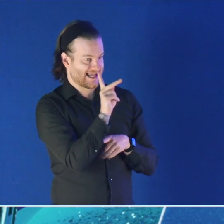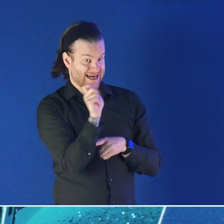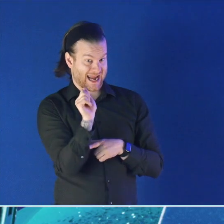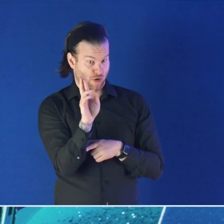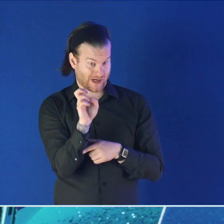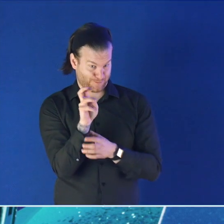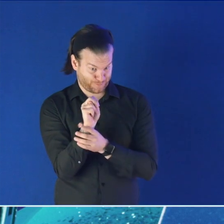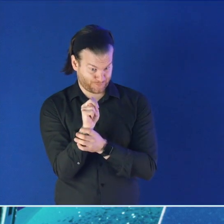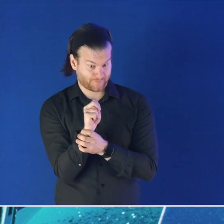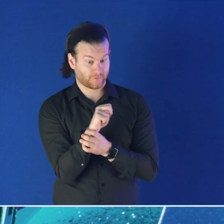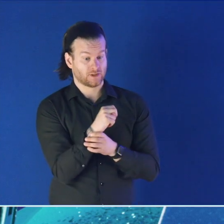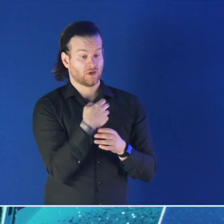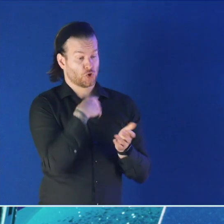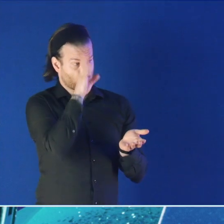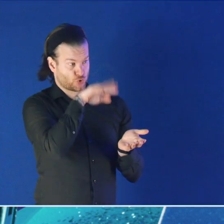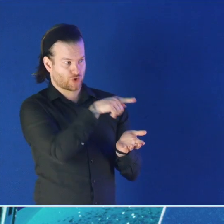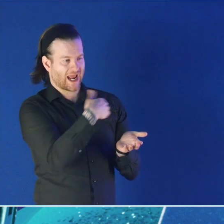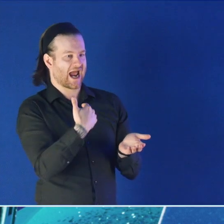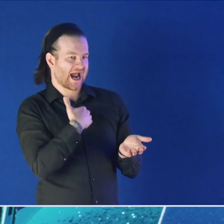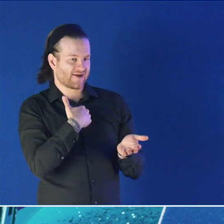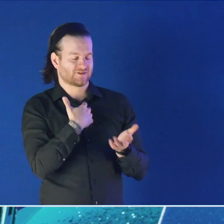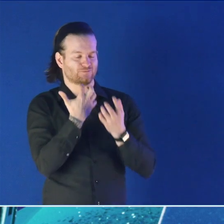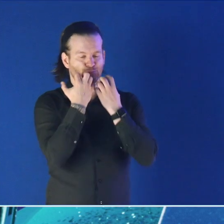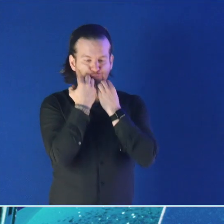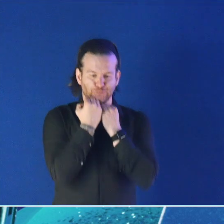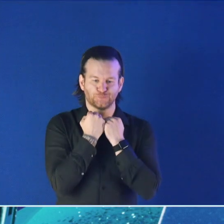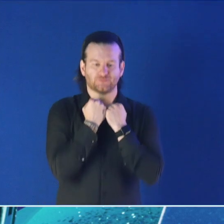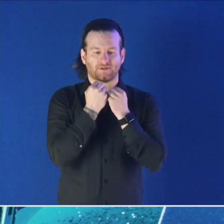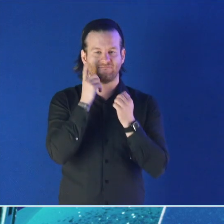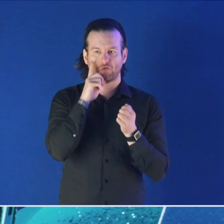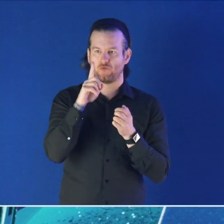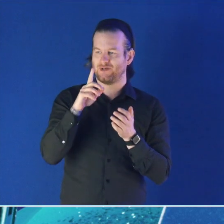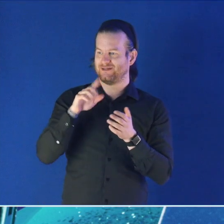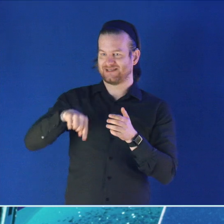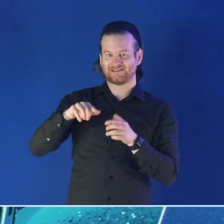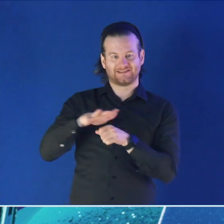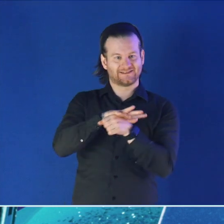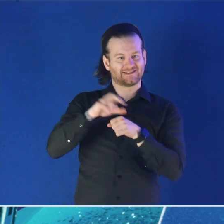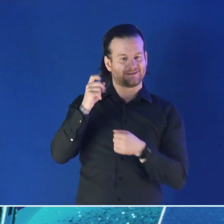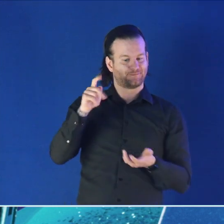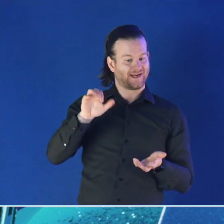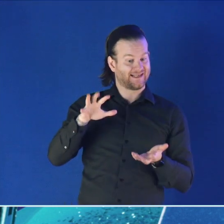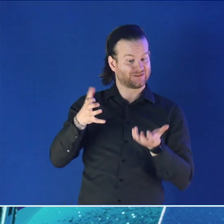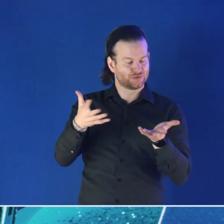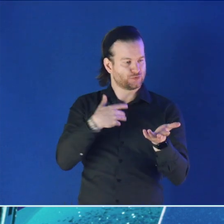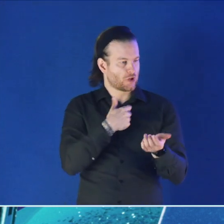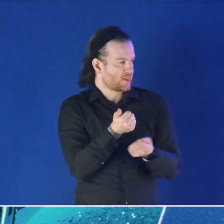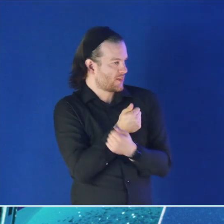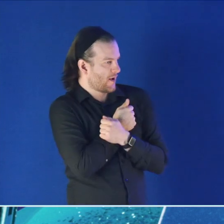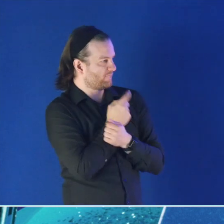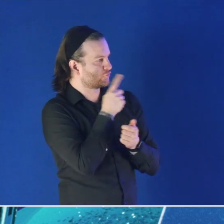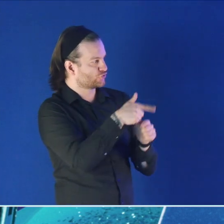So I'd love it if you would share a bit with us about that. Sure. Hi everyone. I'm so happy to be here.